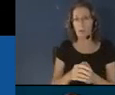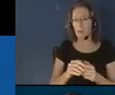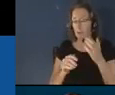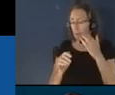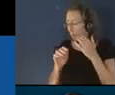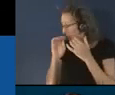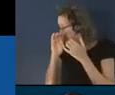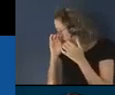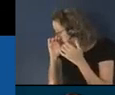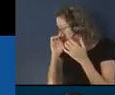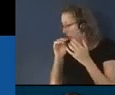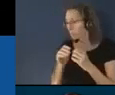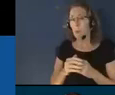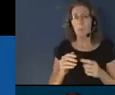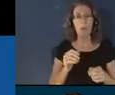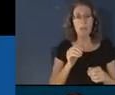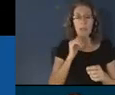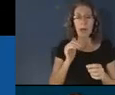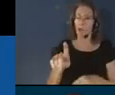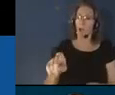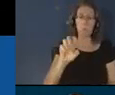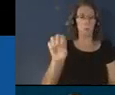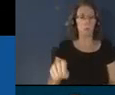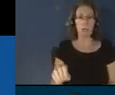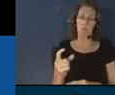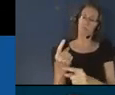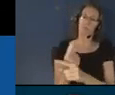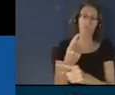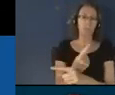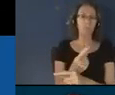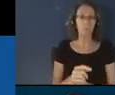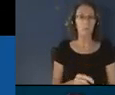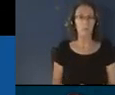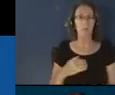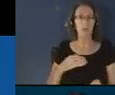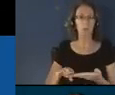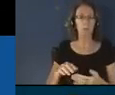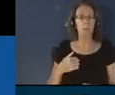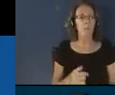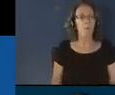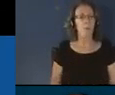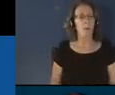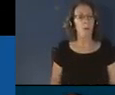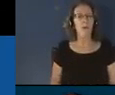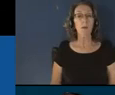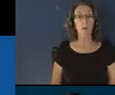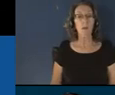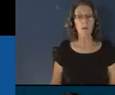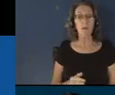it's not as foolproof as it sounds. We have found over the past several weeks that the